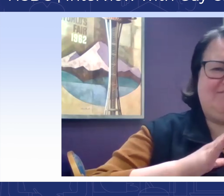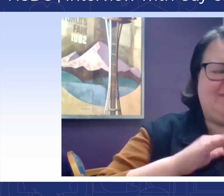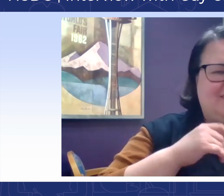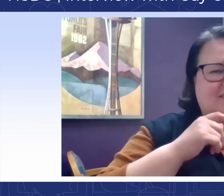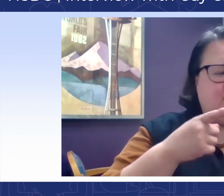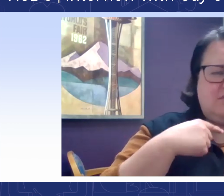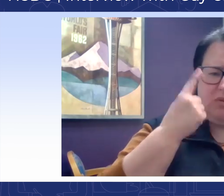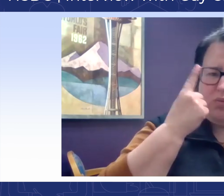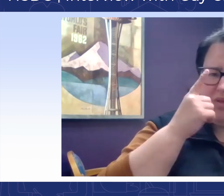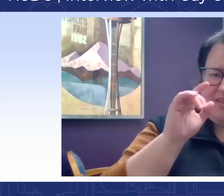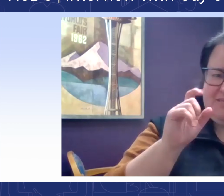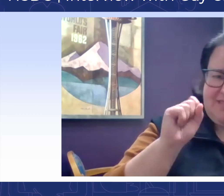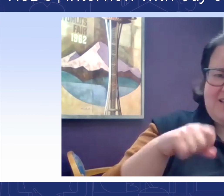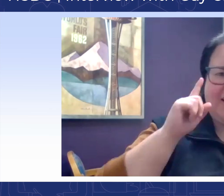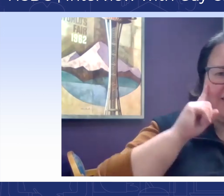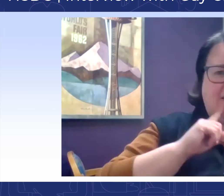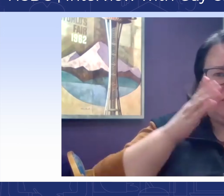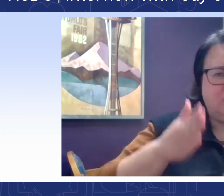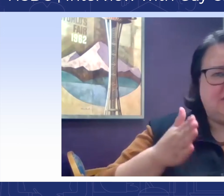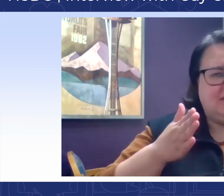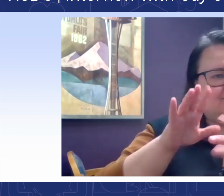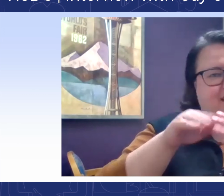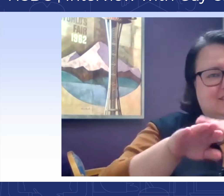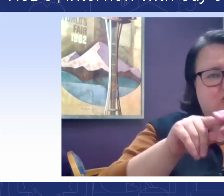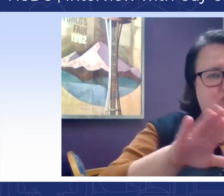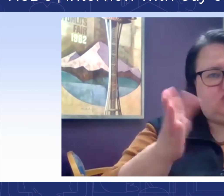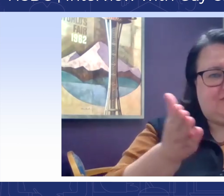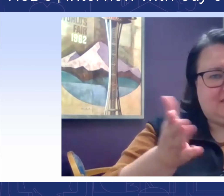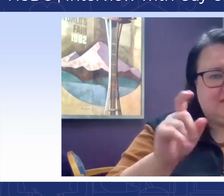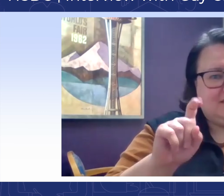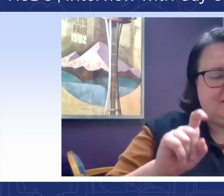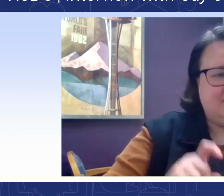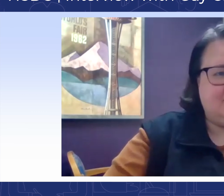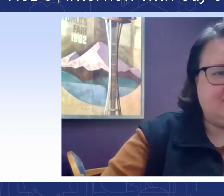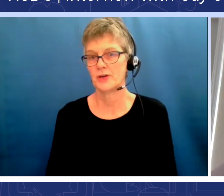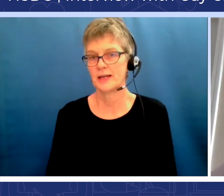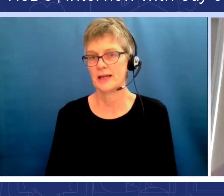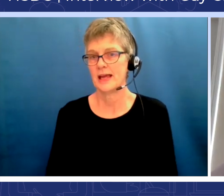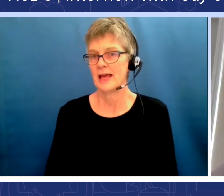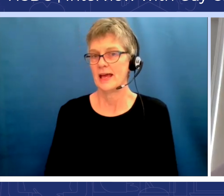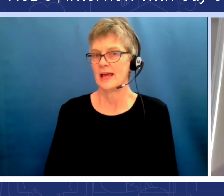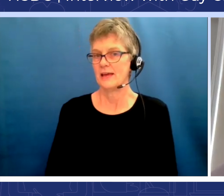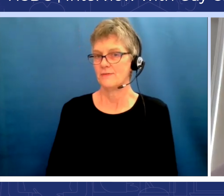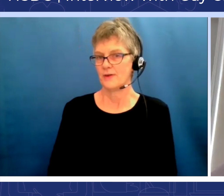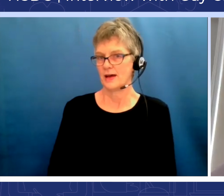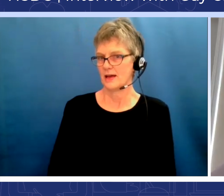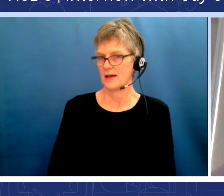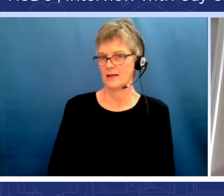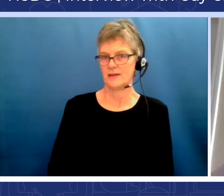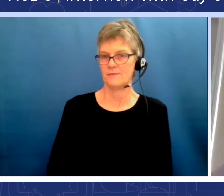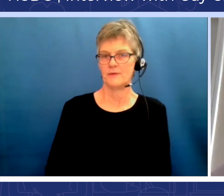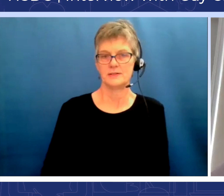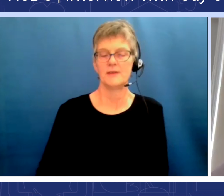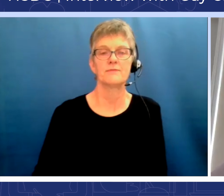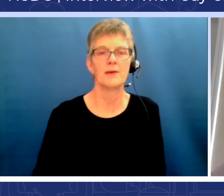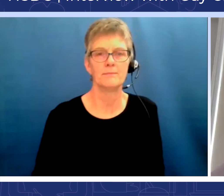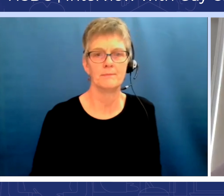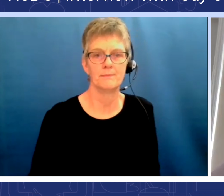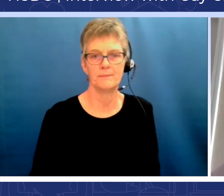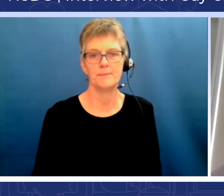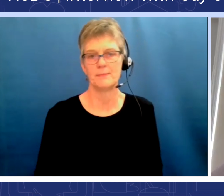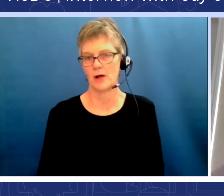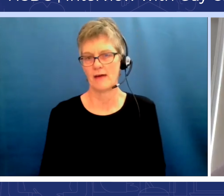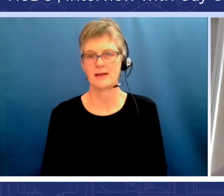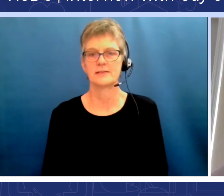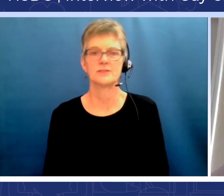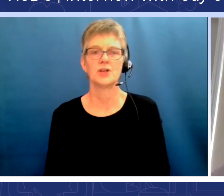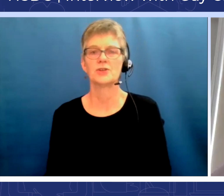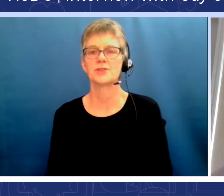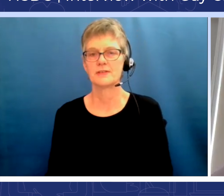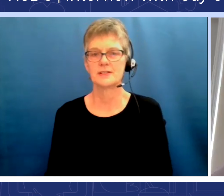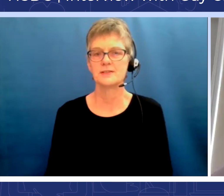That's great! I'm wondering if Deaf people have access to your services?